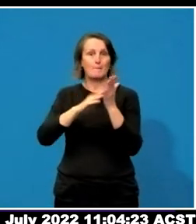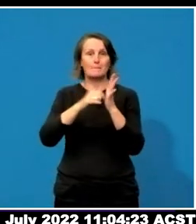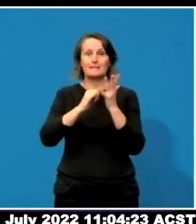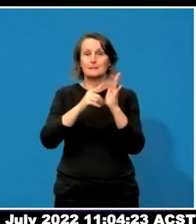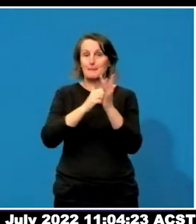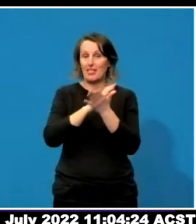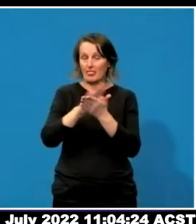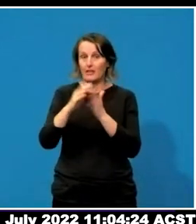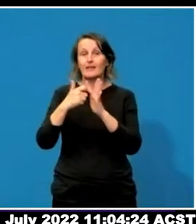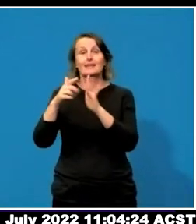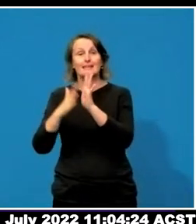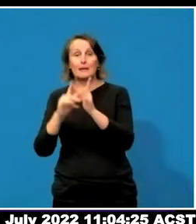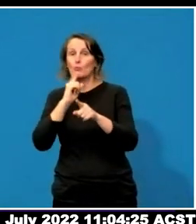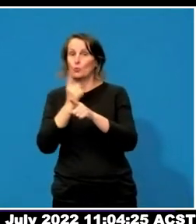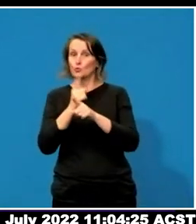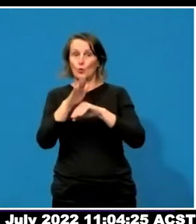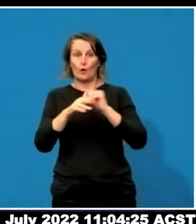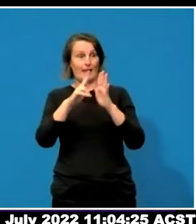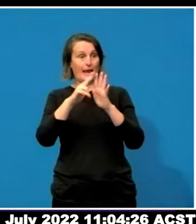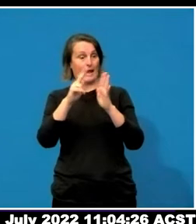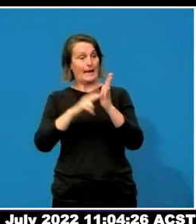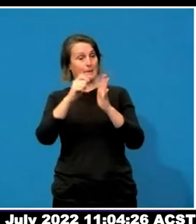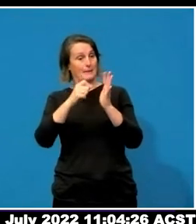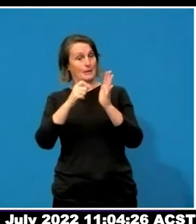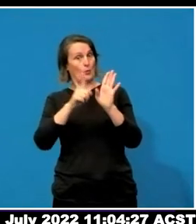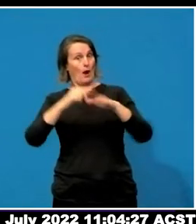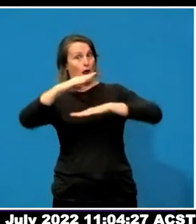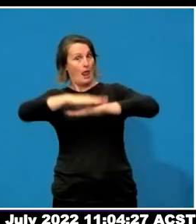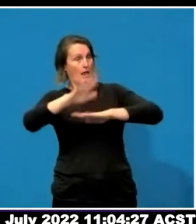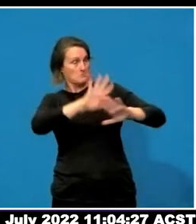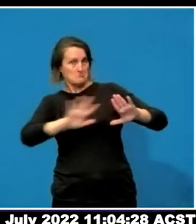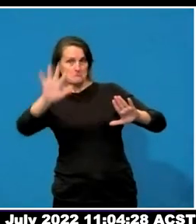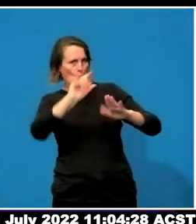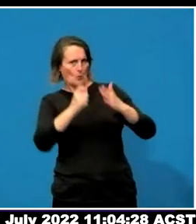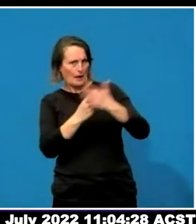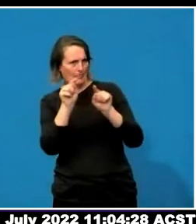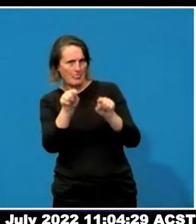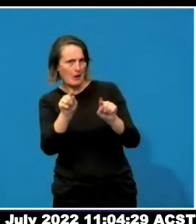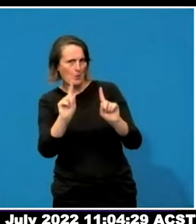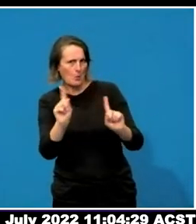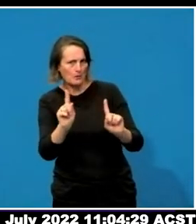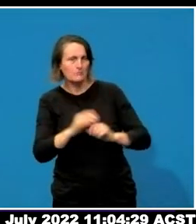disability on the NPY Lands, particularly that they want to live in their communities